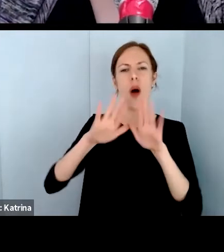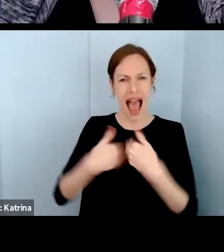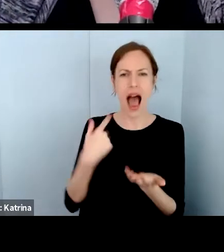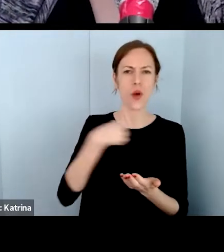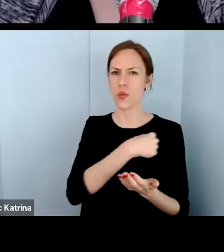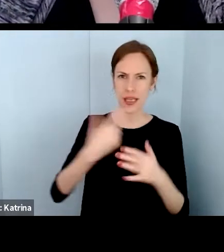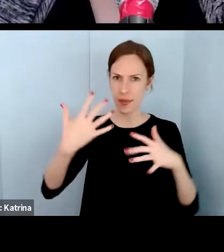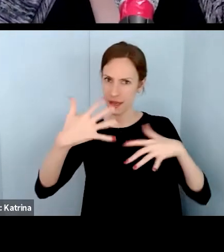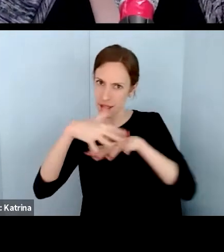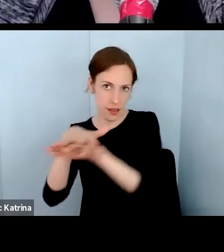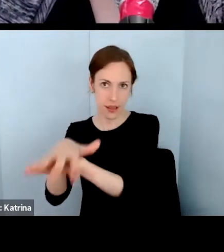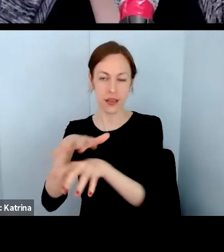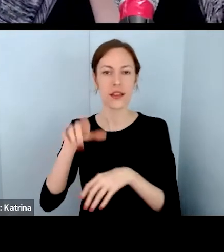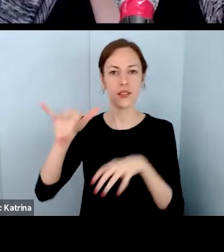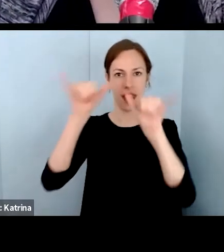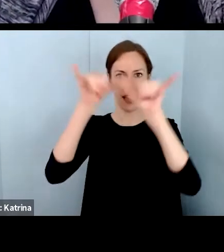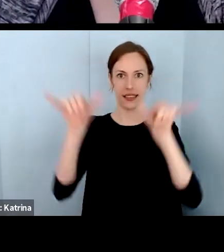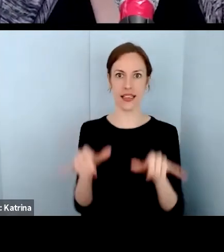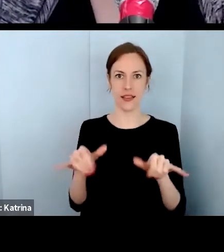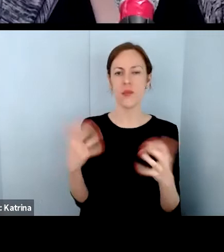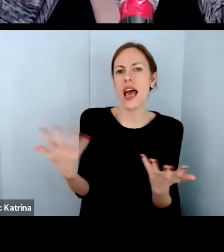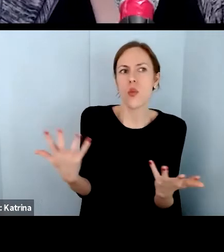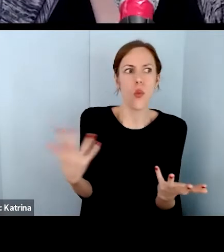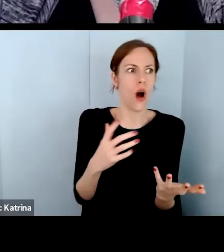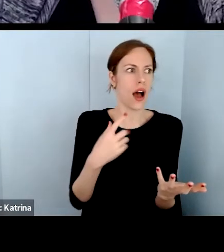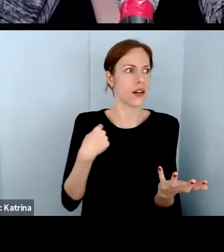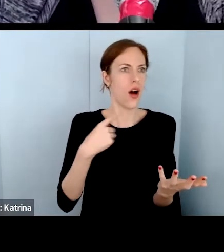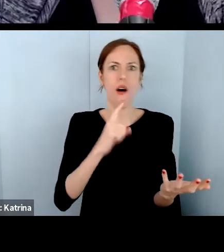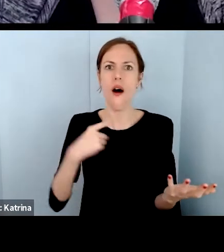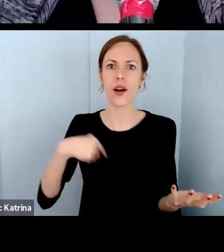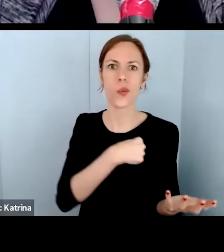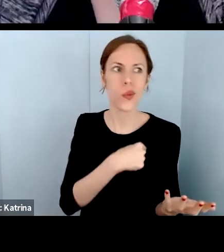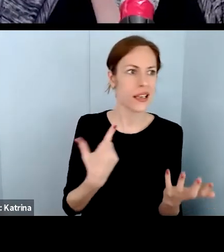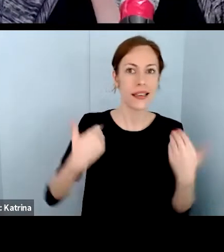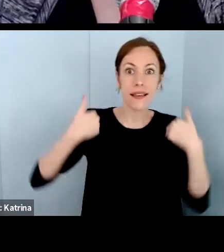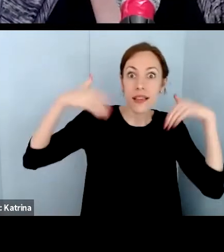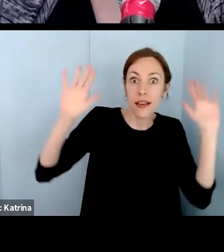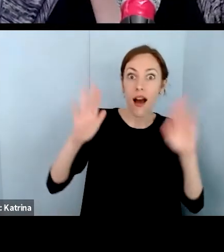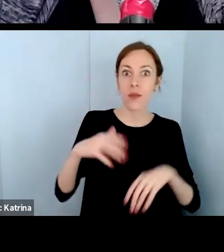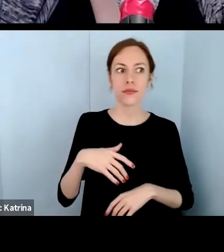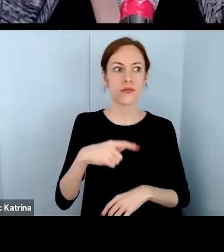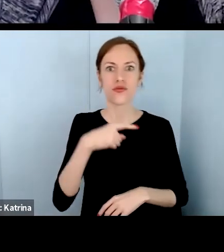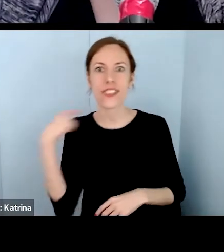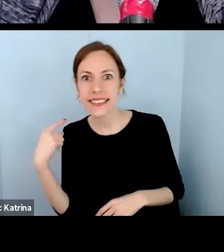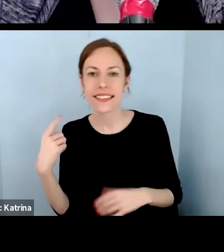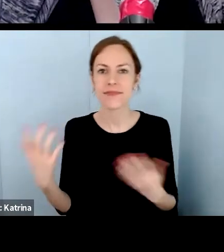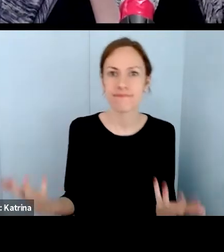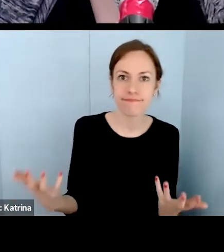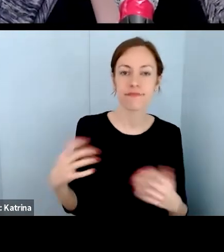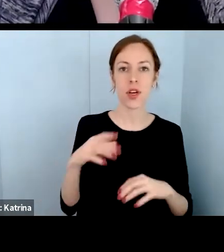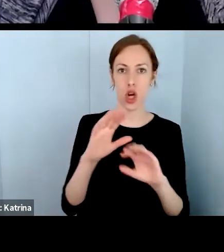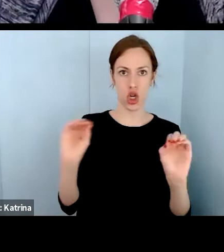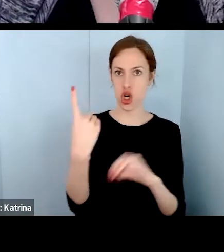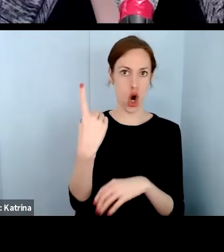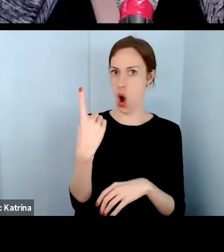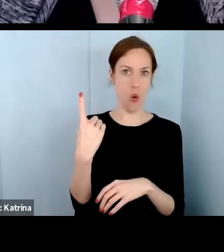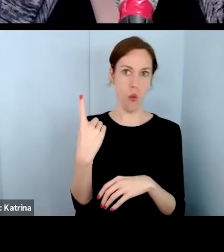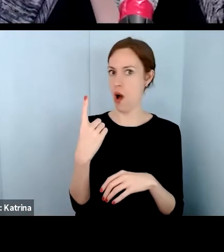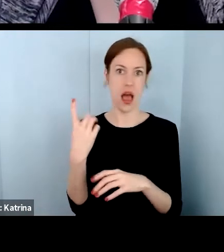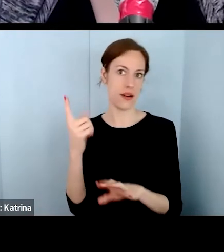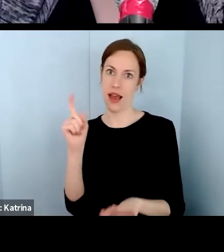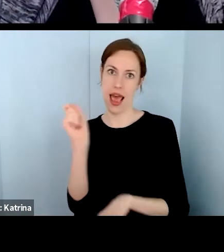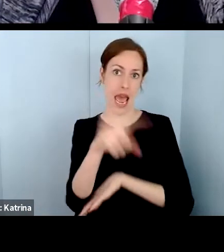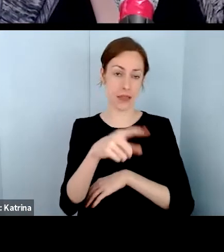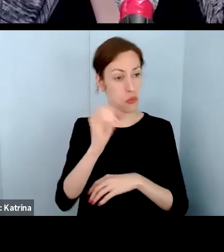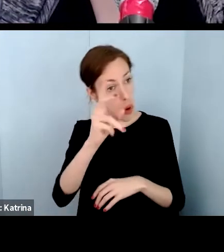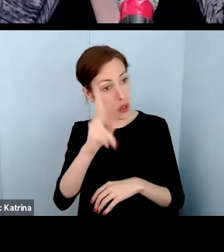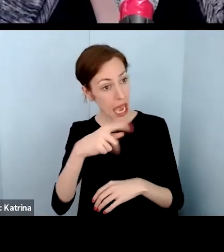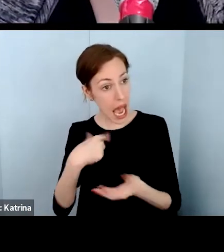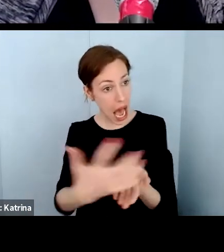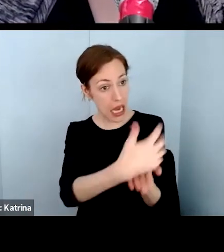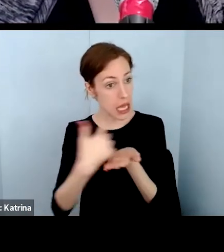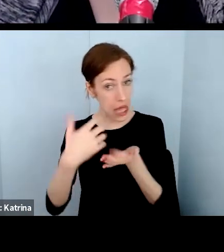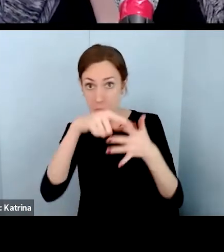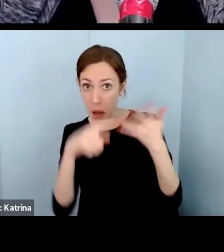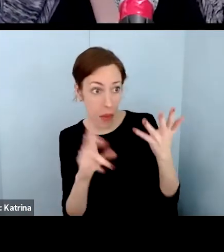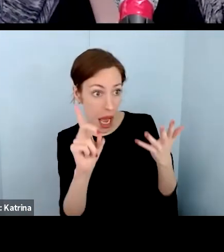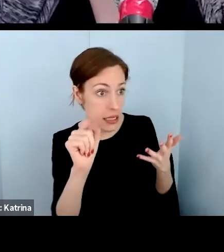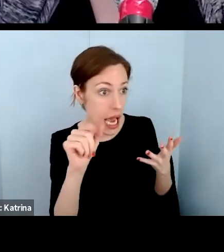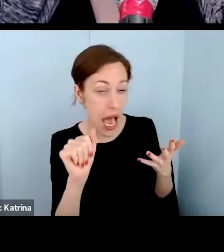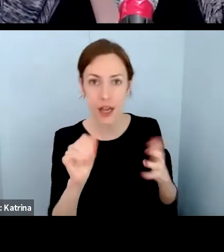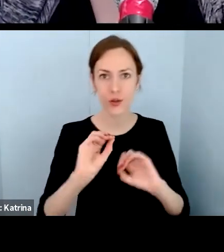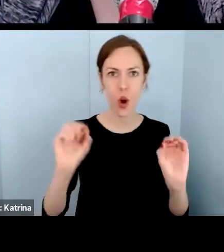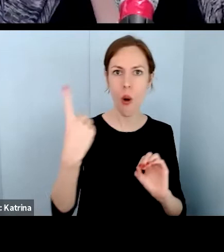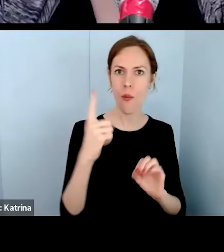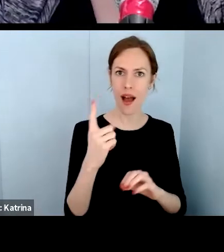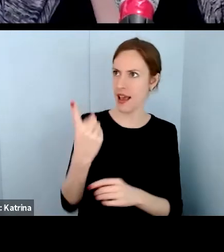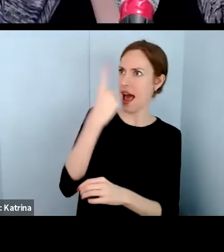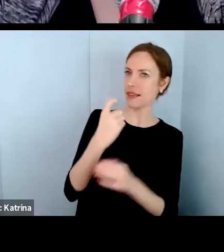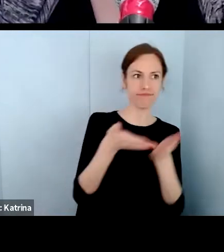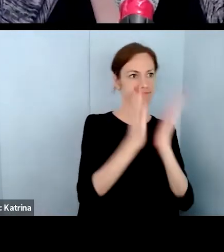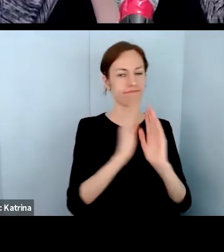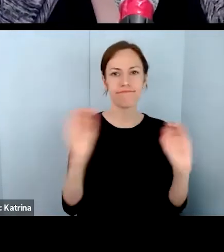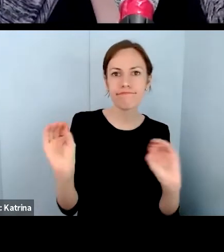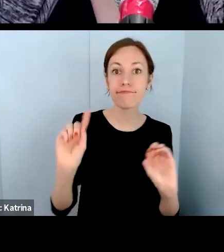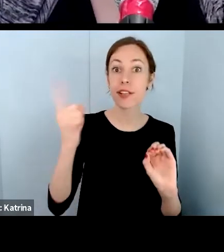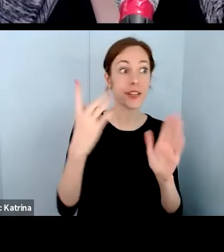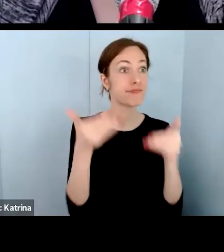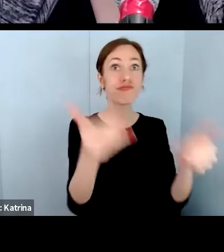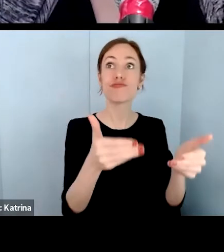Nobody asked if they could collect big data, they just get it right and so even Shana Zuber offs most recent op ed in the in the in the times points out that this.